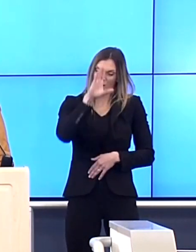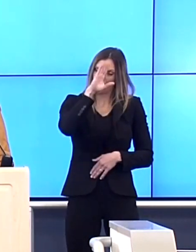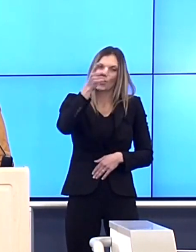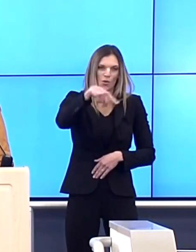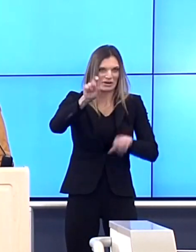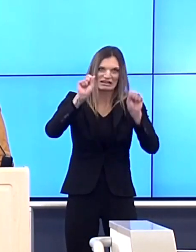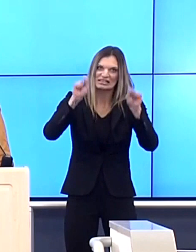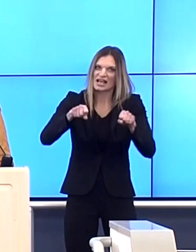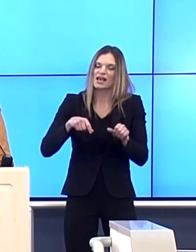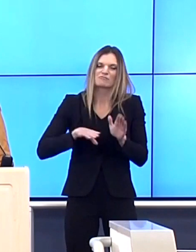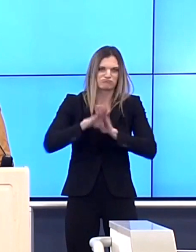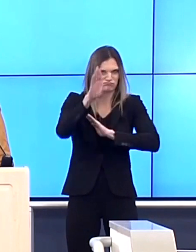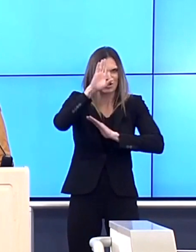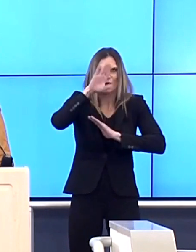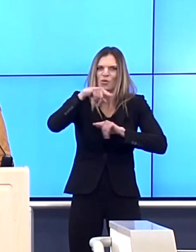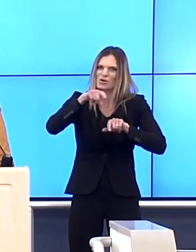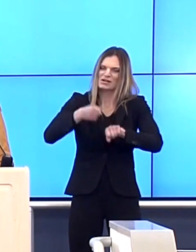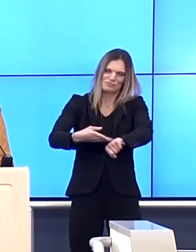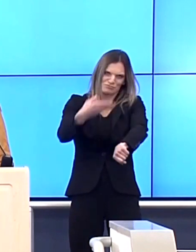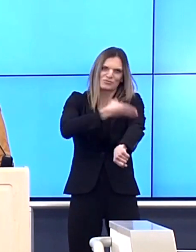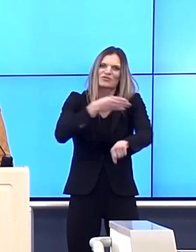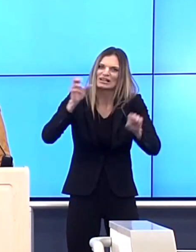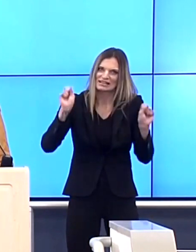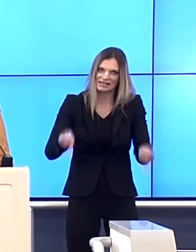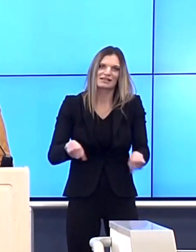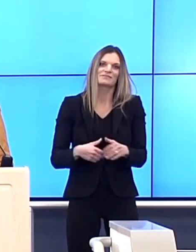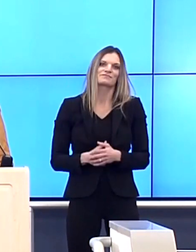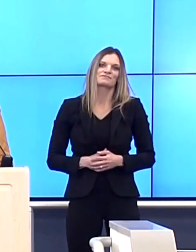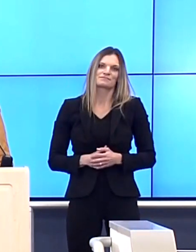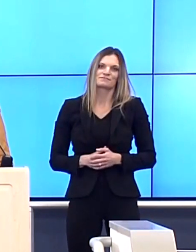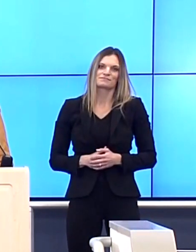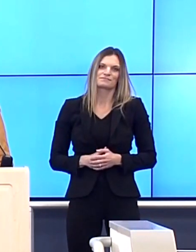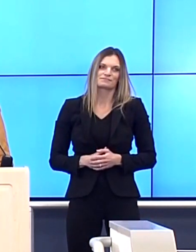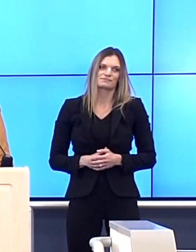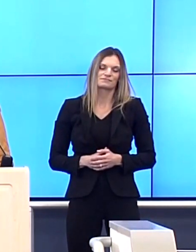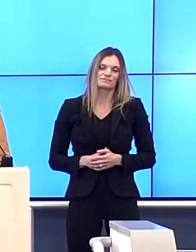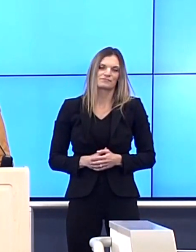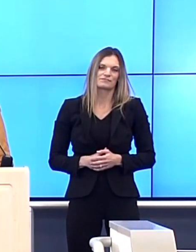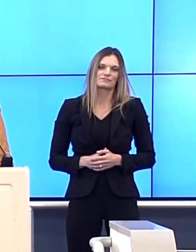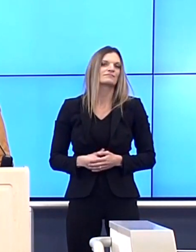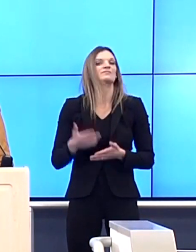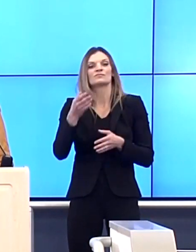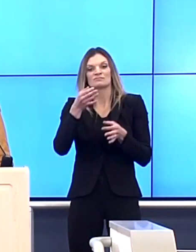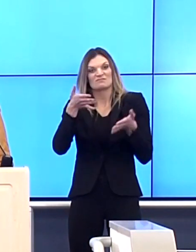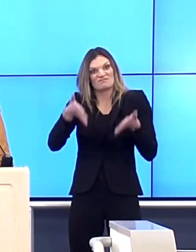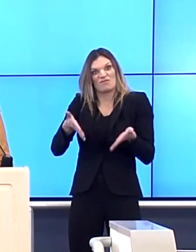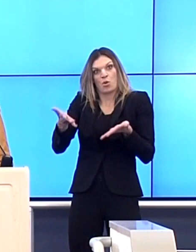ARE UP TO THIS CHALLENGE. AND I KNOW THIS IS POSSIBLE. AND I KNOW THIS IS POSSIBLE. LET’S RISE TO THIS CHALLENGE. LET’S RISE TO THIS CHALLENGE. WE HAVE THREE WEEKS TO SEE IF WE